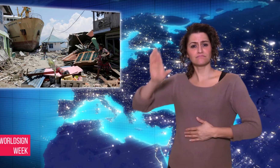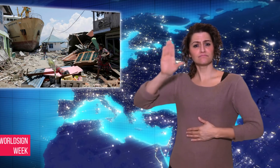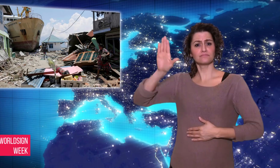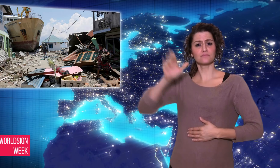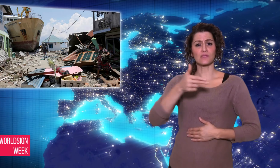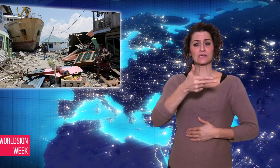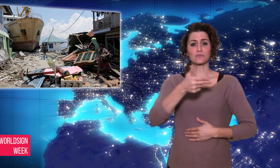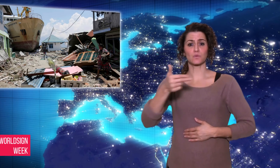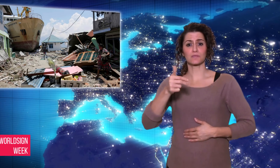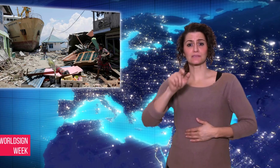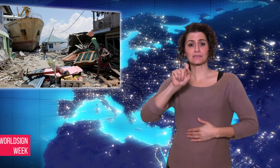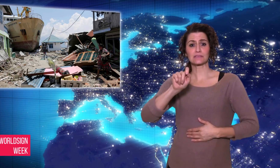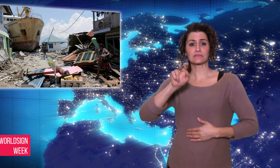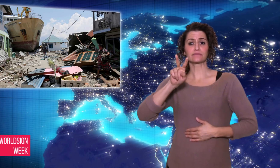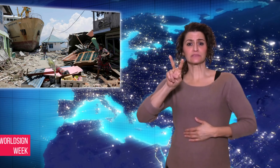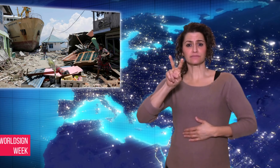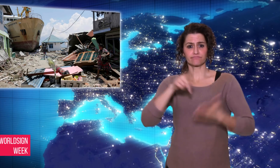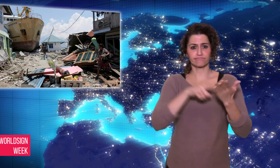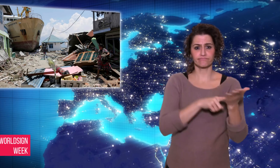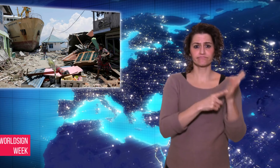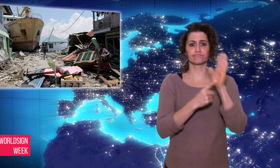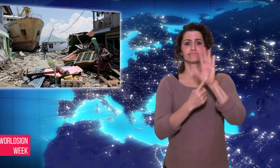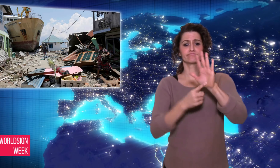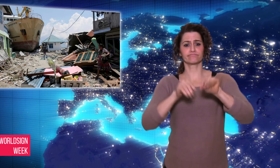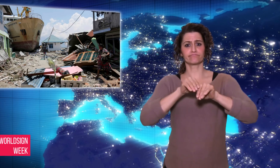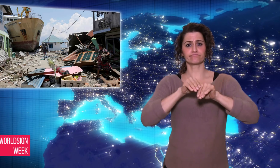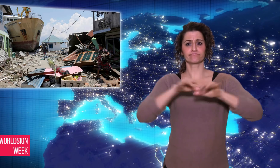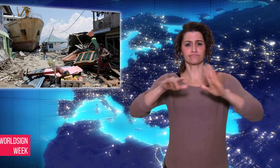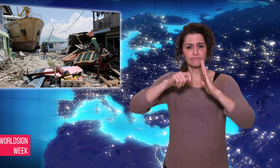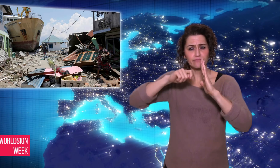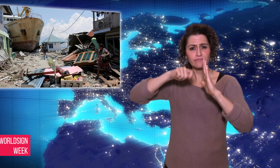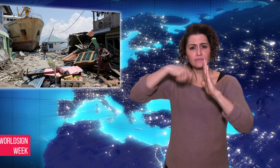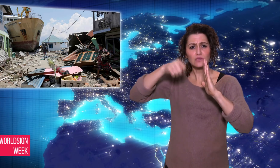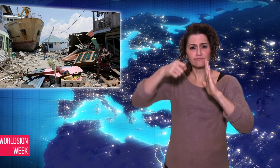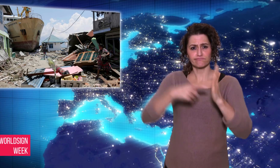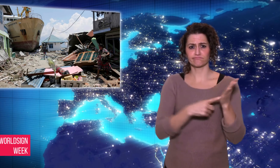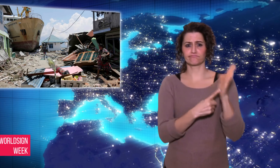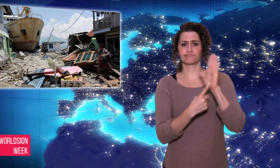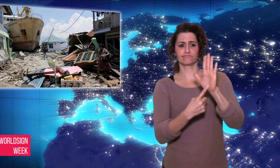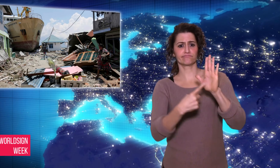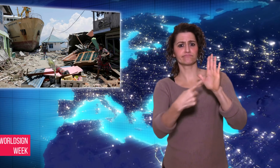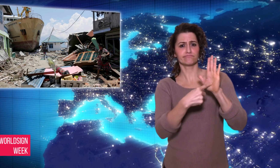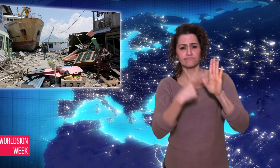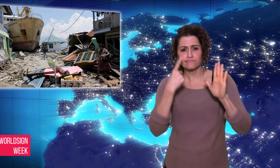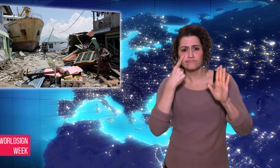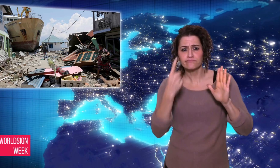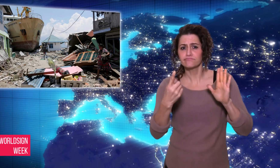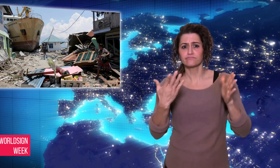a video of the tsunami slamming